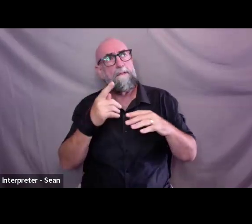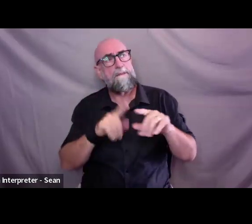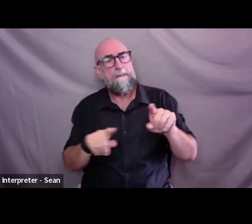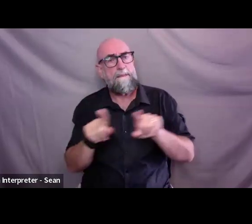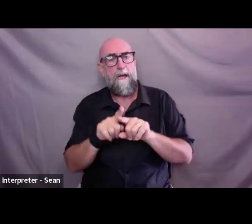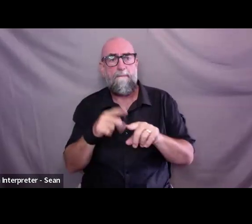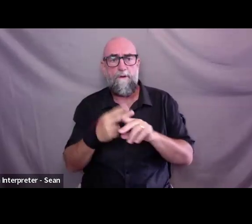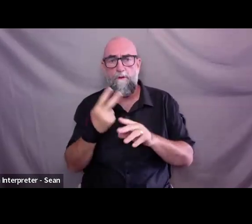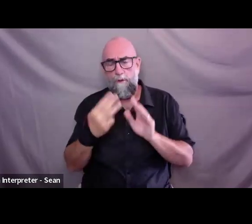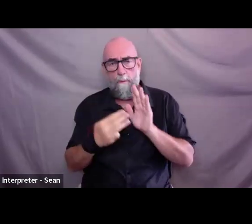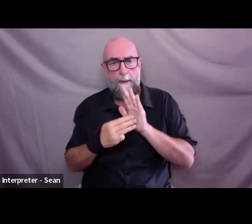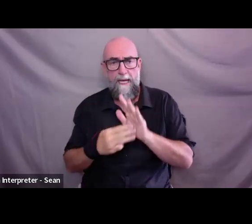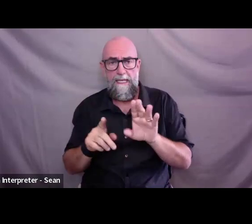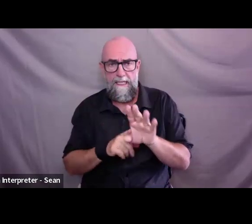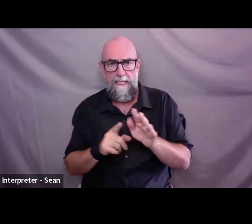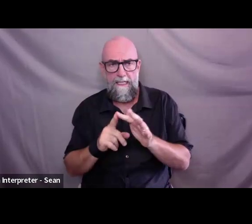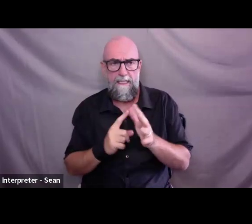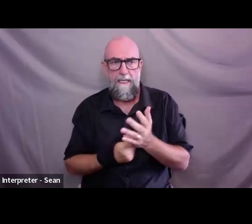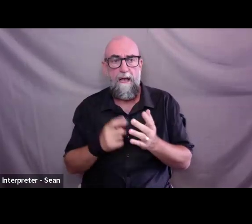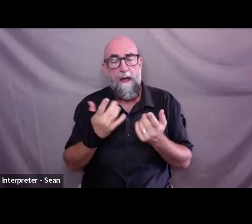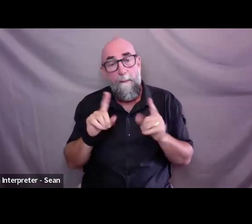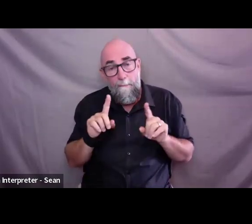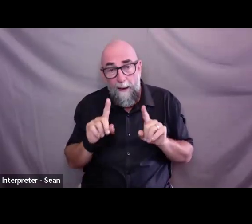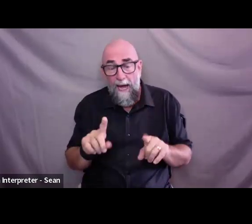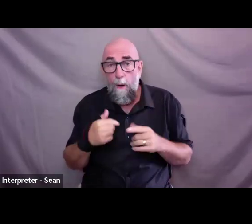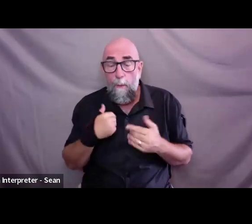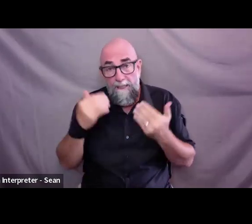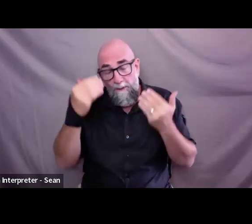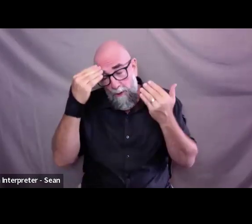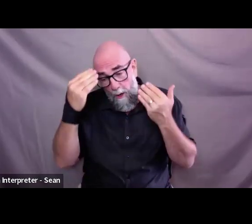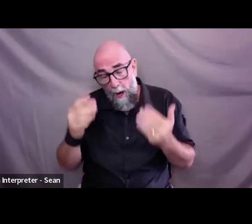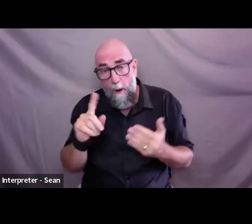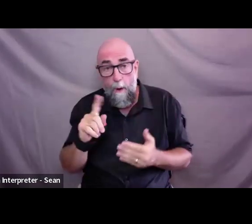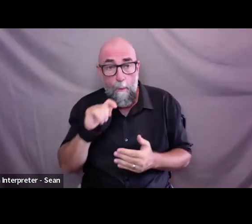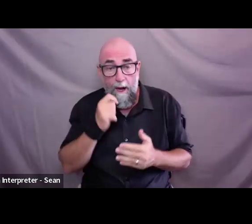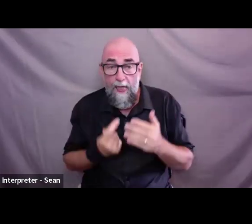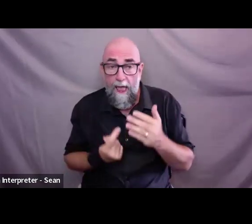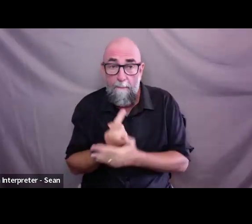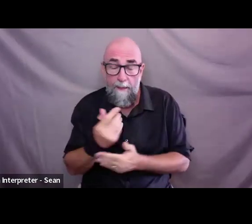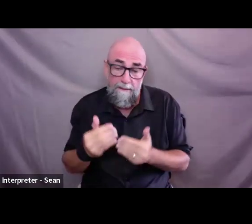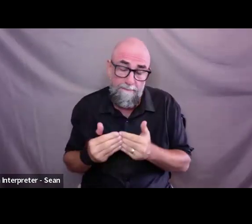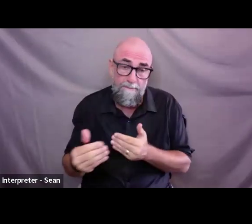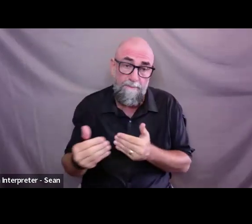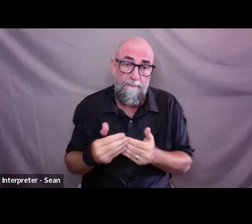although of course science has a lot of educated guesses. There is glacial retreat,